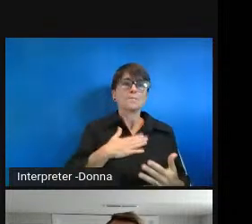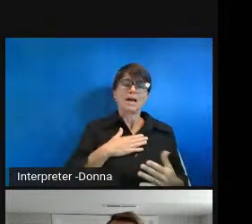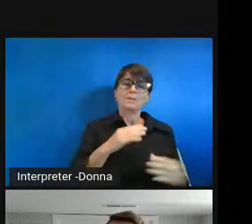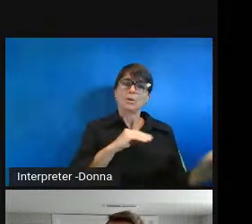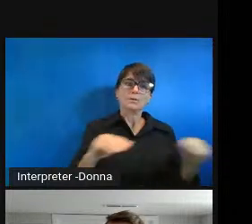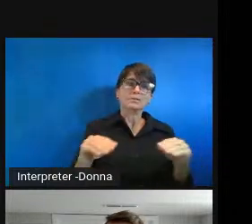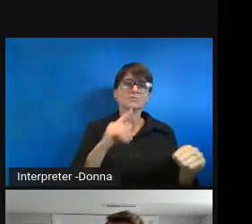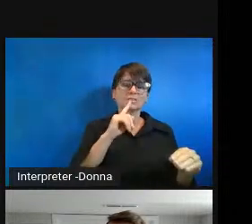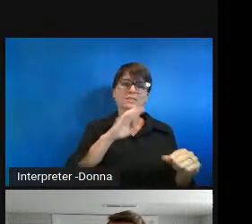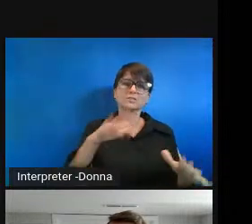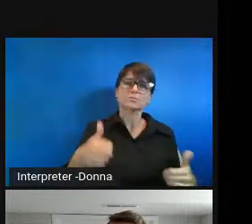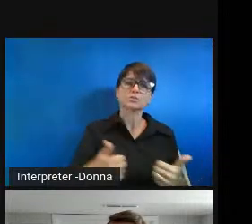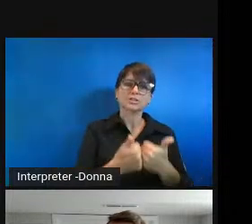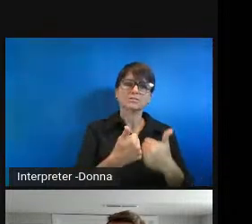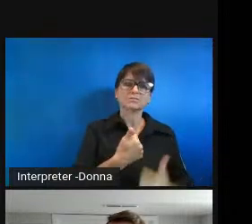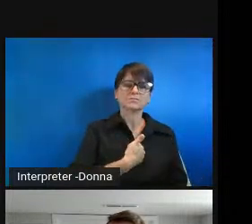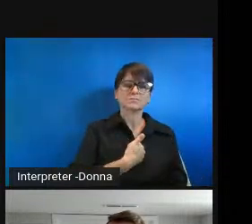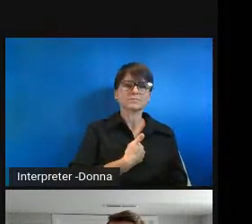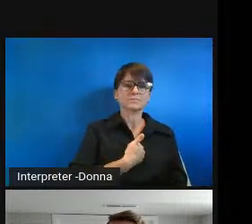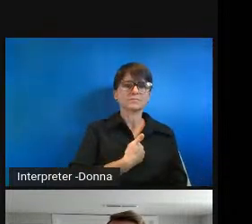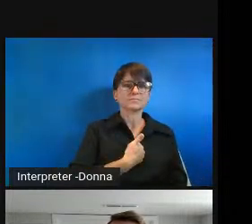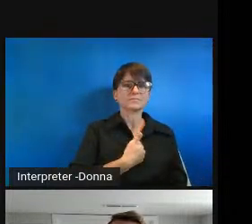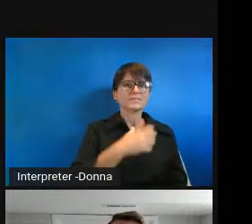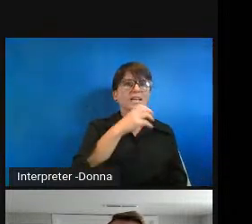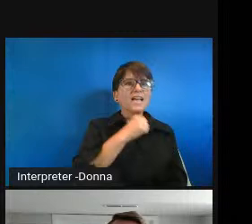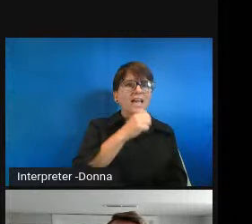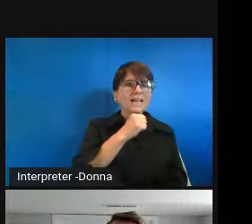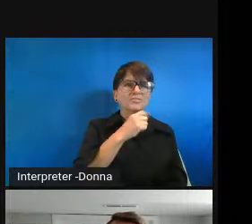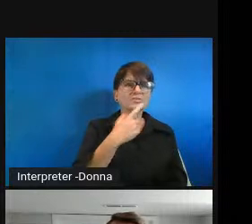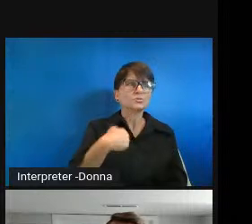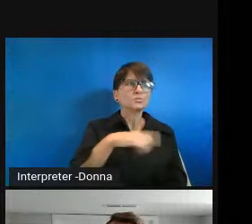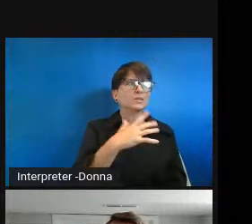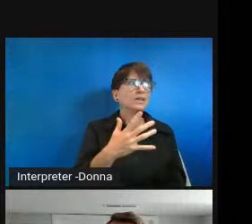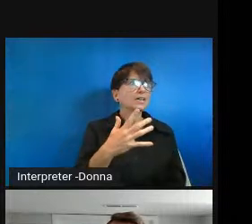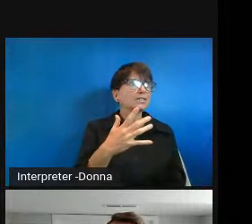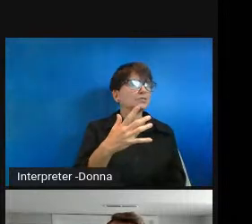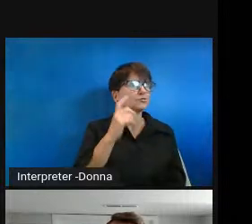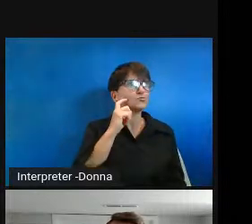mortality through dramatic and even small experiences such as may be our vision or hearing our